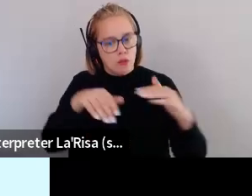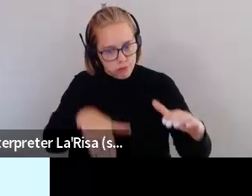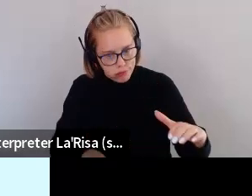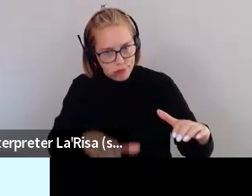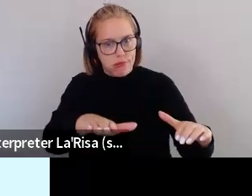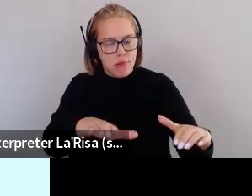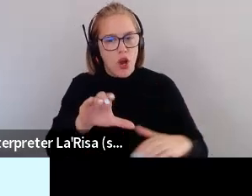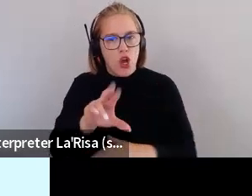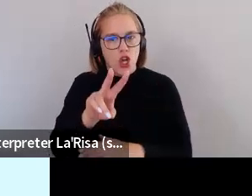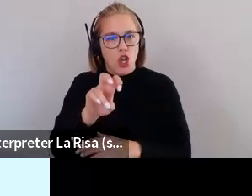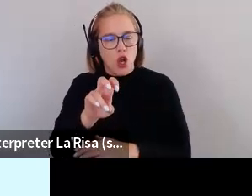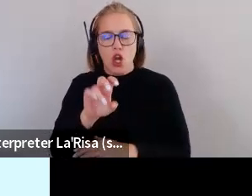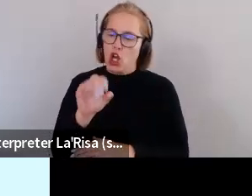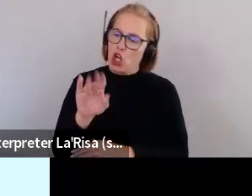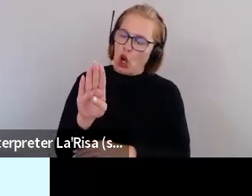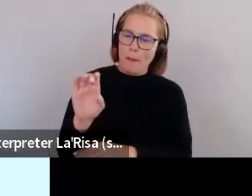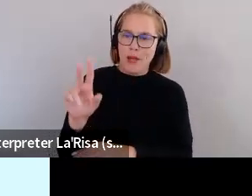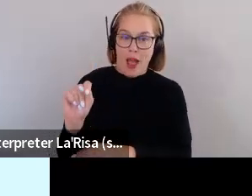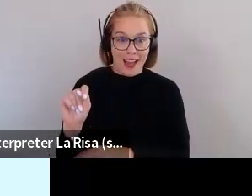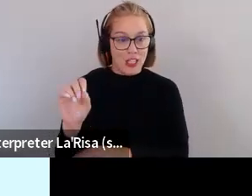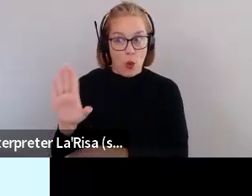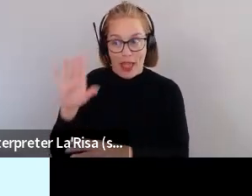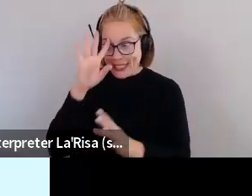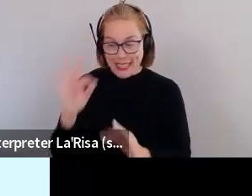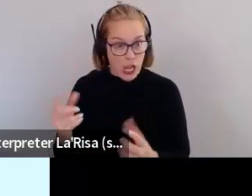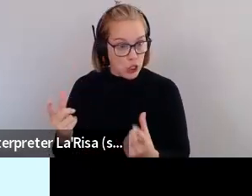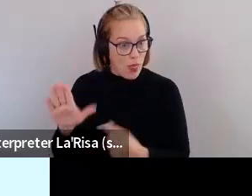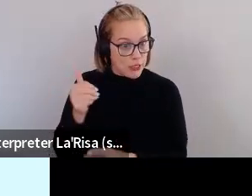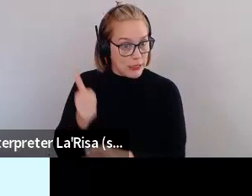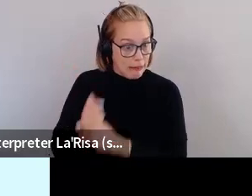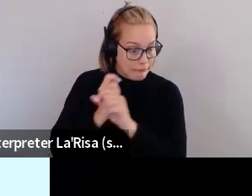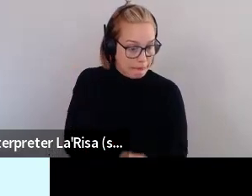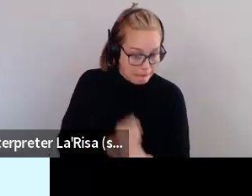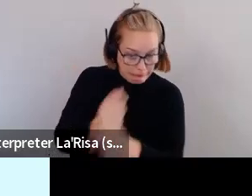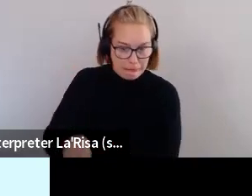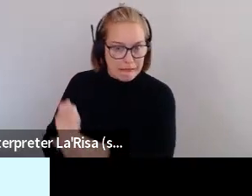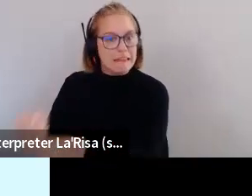are made of cement and they got tired of waiting, so they decided to take